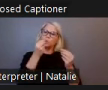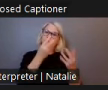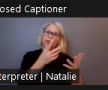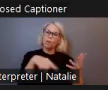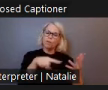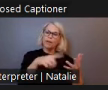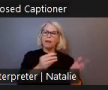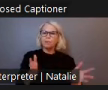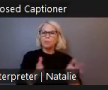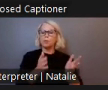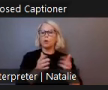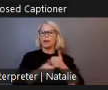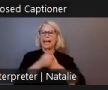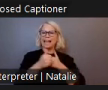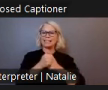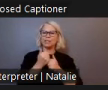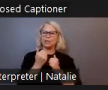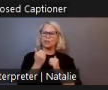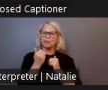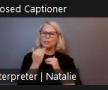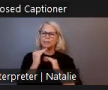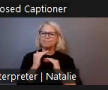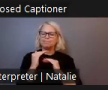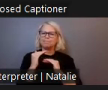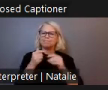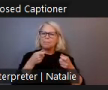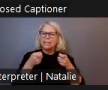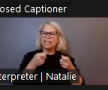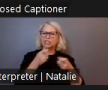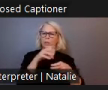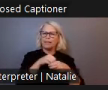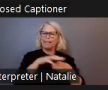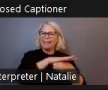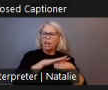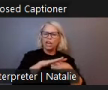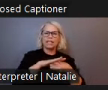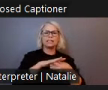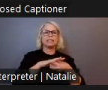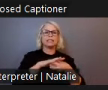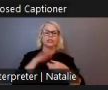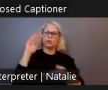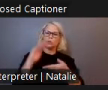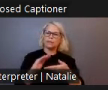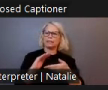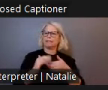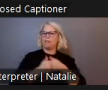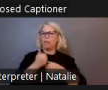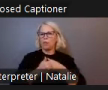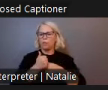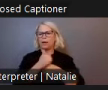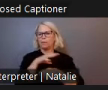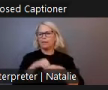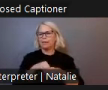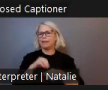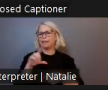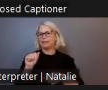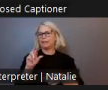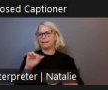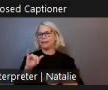Like I mentioned, we do want to be able to provide public information in Spanish, everything